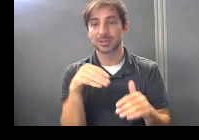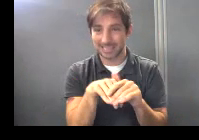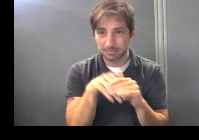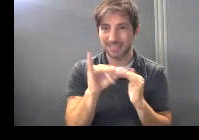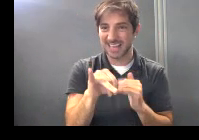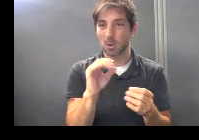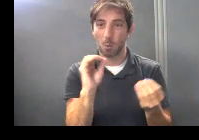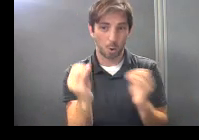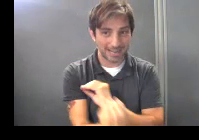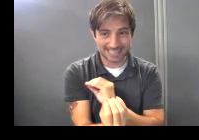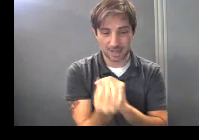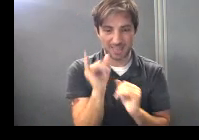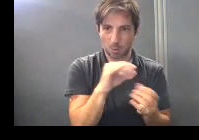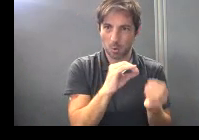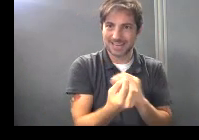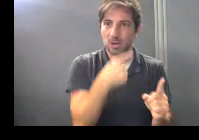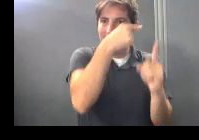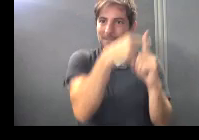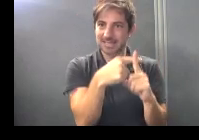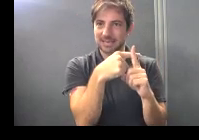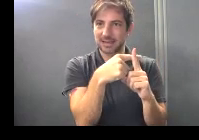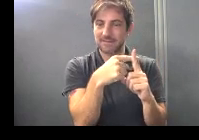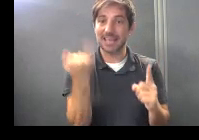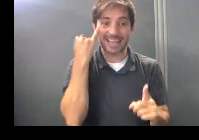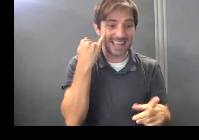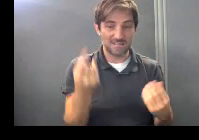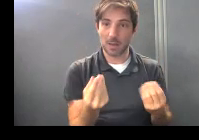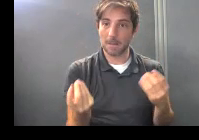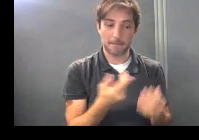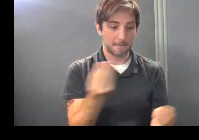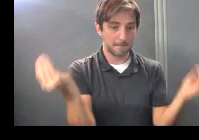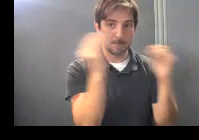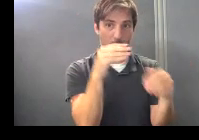IF YOU MAKE YOUR PROGRAM OR FACILITIES AVAILABLE TO THOSE WITH DISABILITIES, IT OPENS IT UP